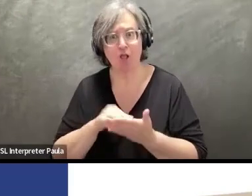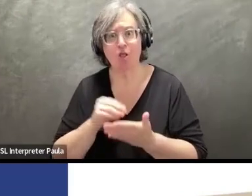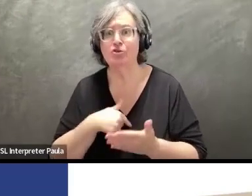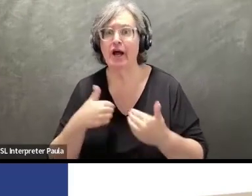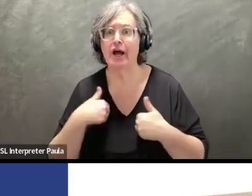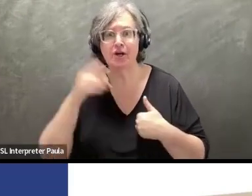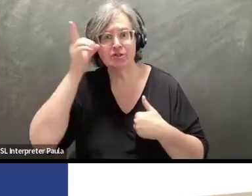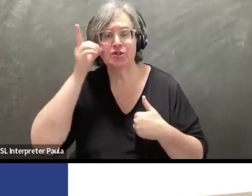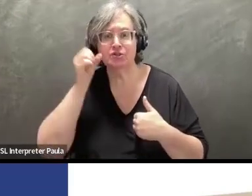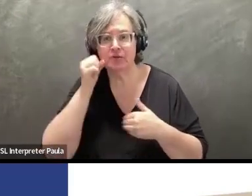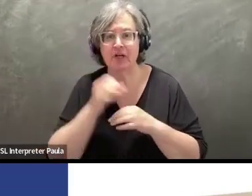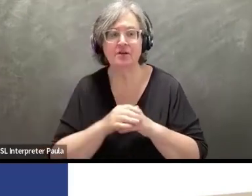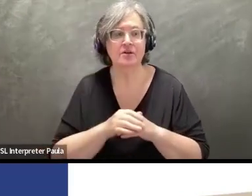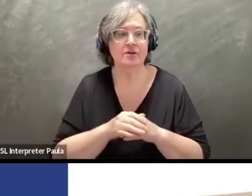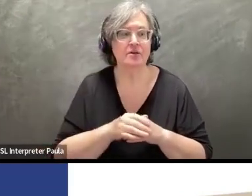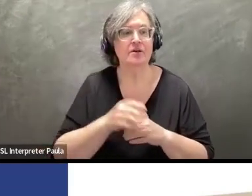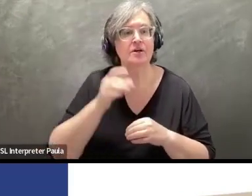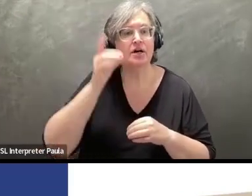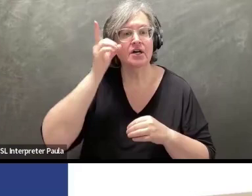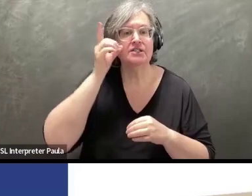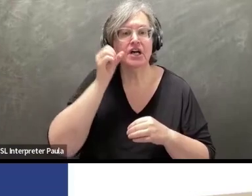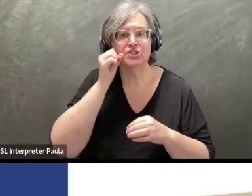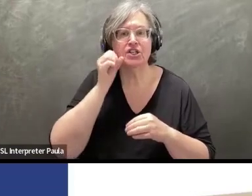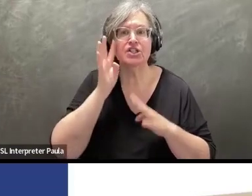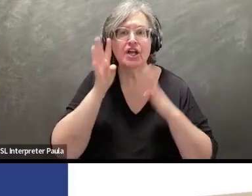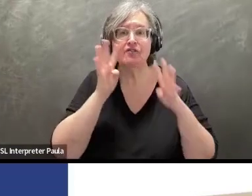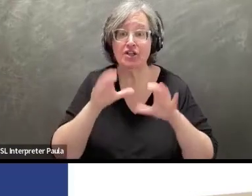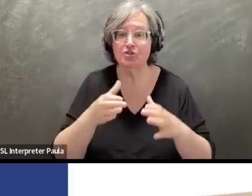Syndrome Innovations has has always been there for me, and I